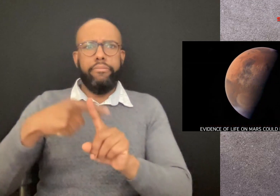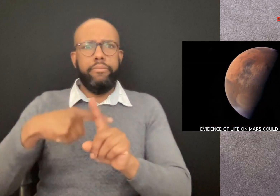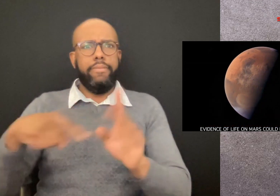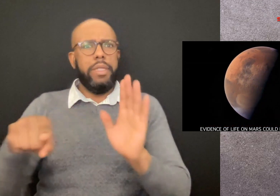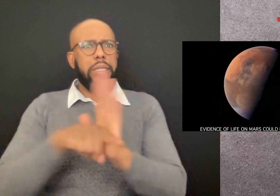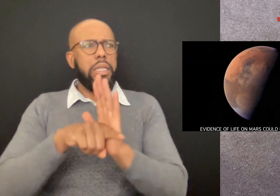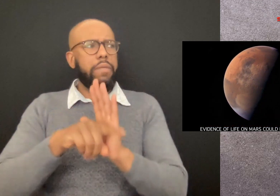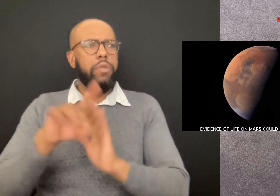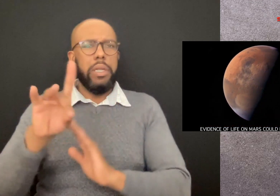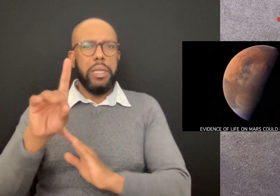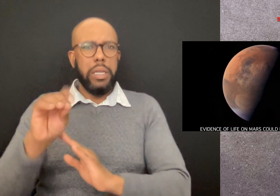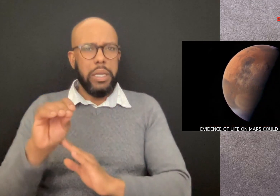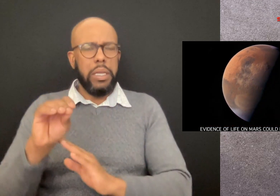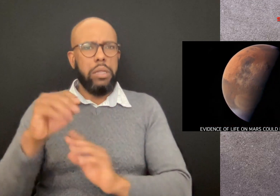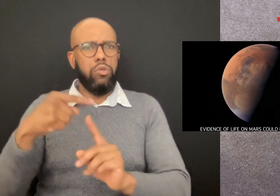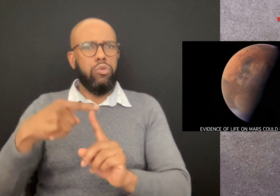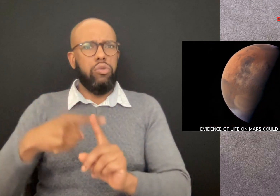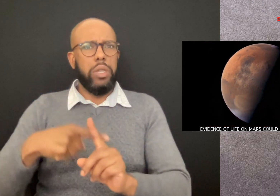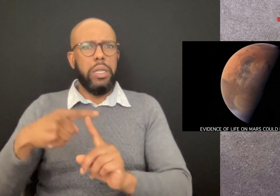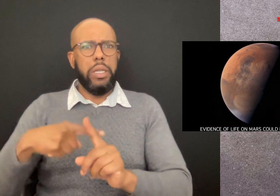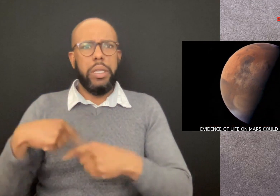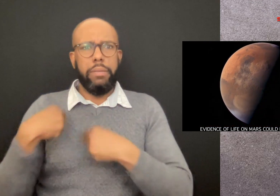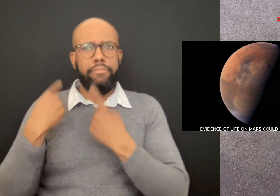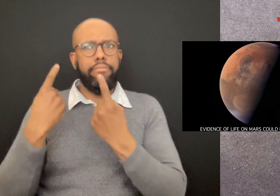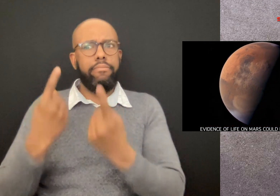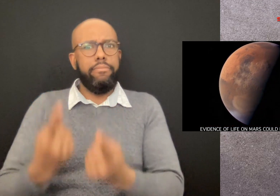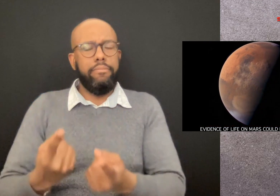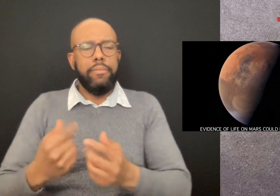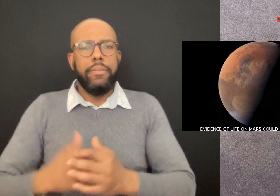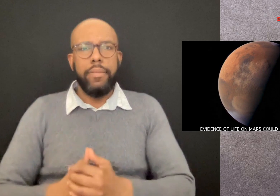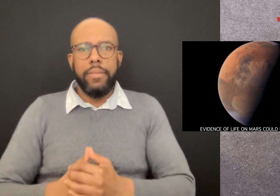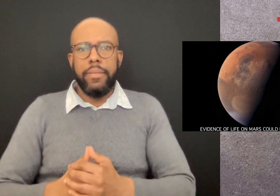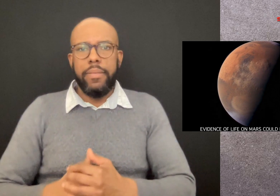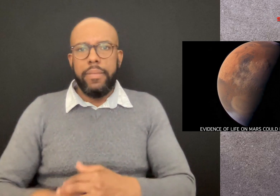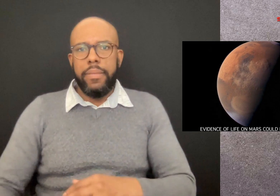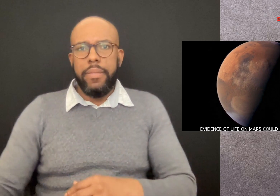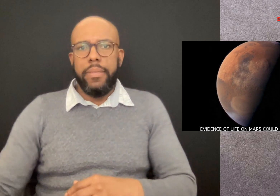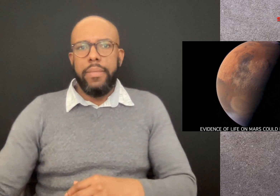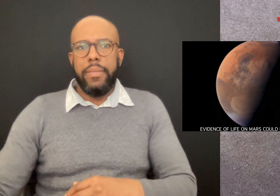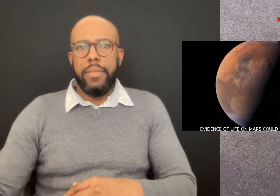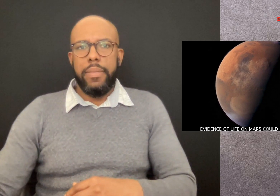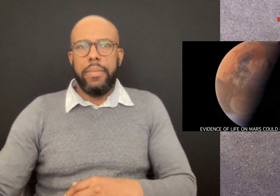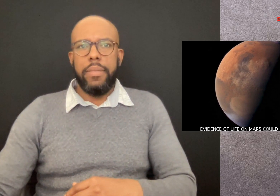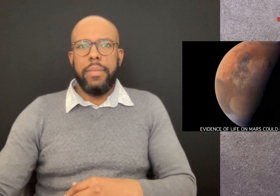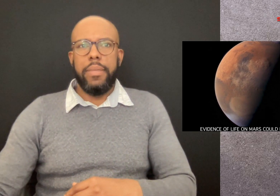But it has since become like a frozen desert with temperatures 80 degrees below Fahrenheit.